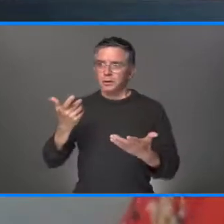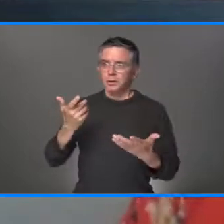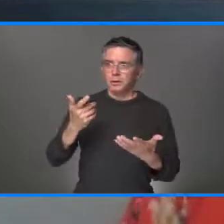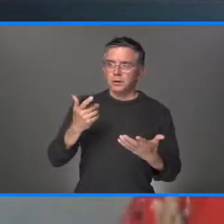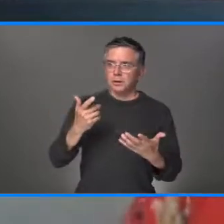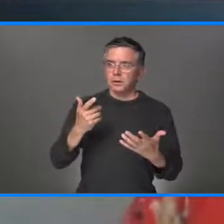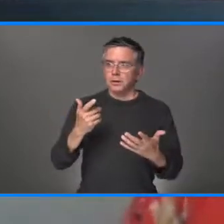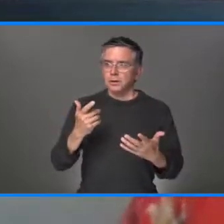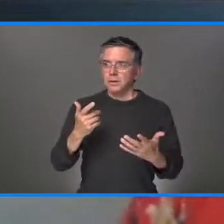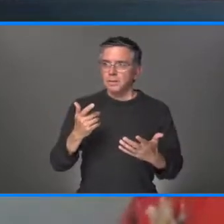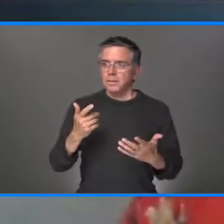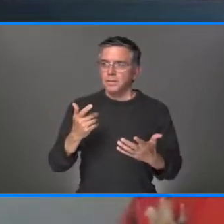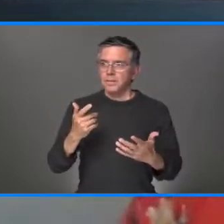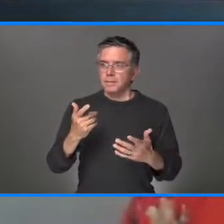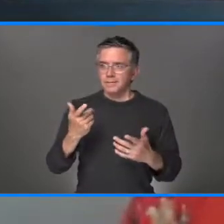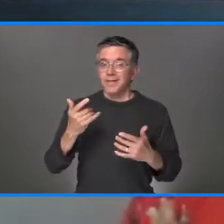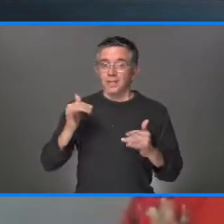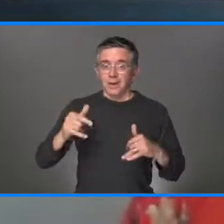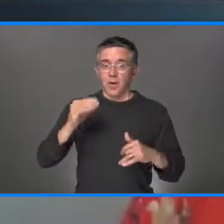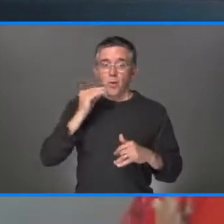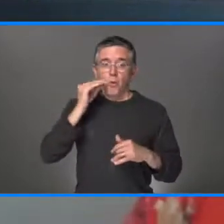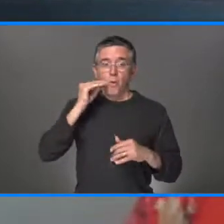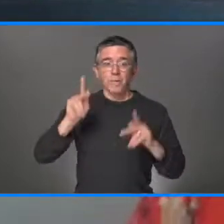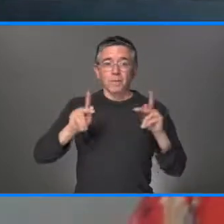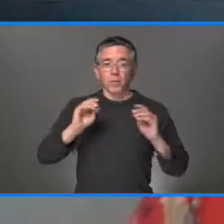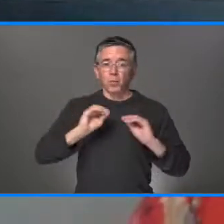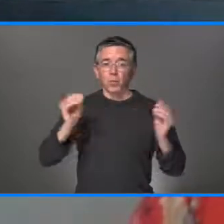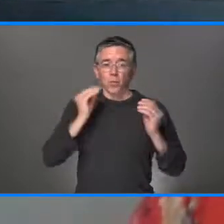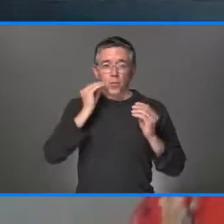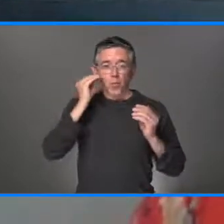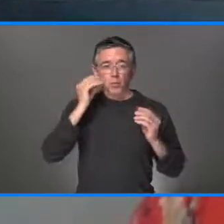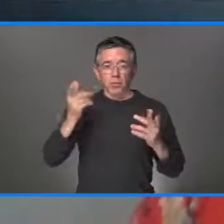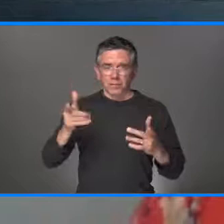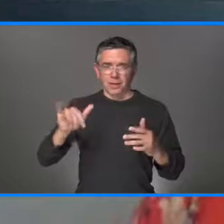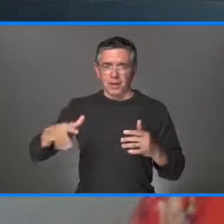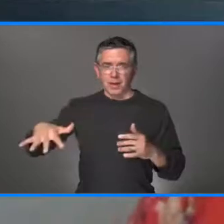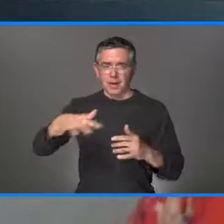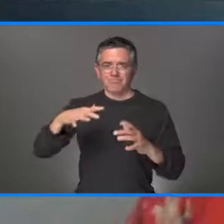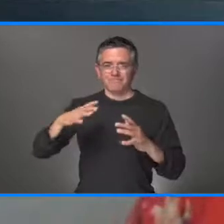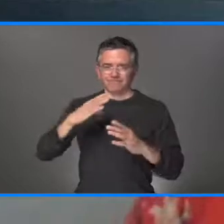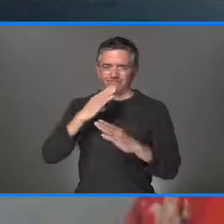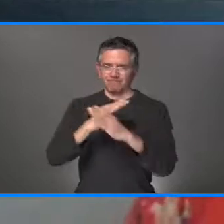and weren't coming in as much for their vaccine, which is not a huge surprise to us,